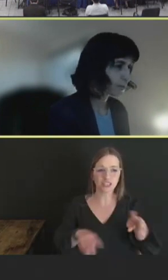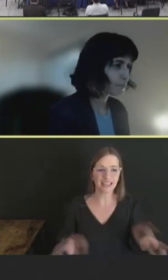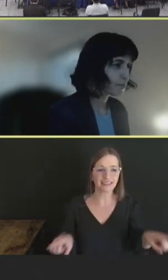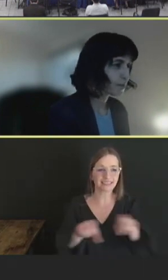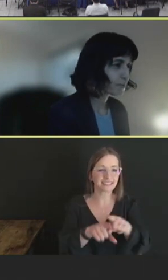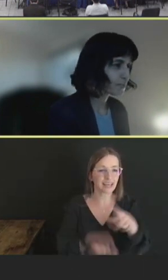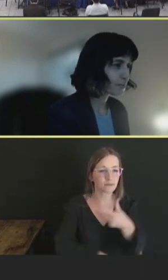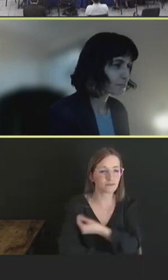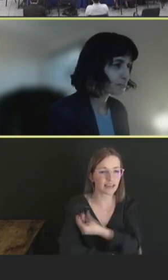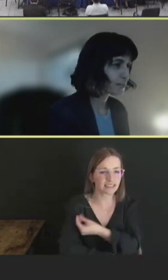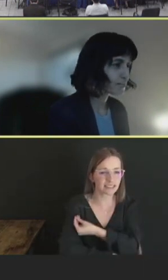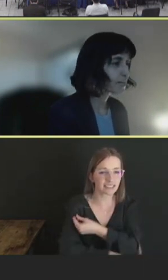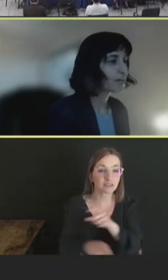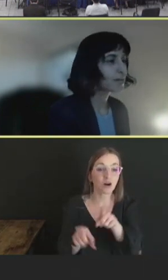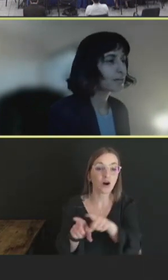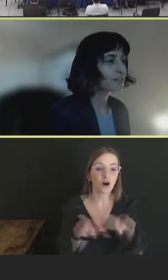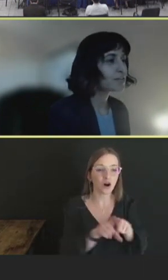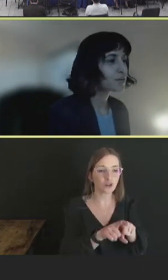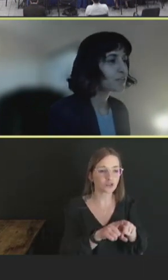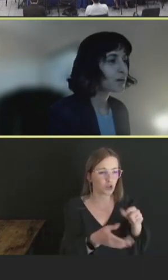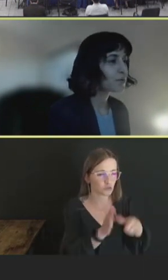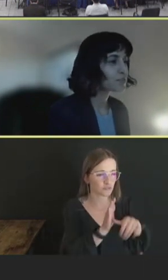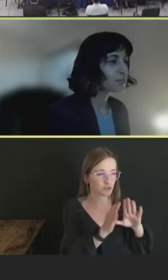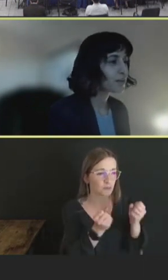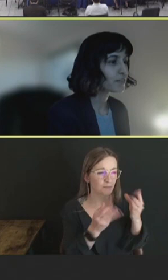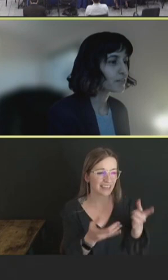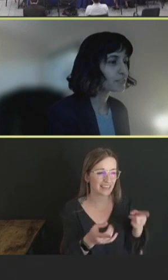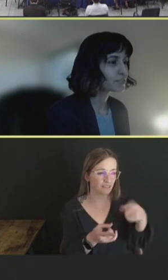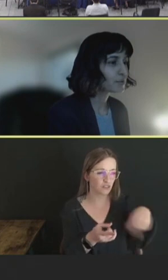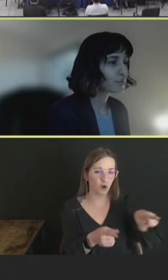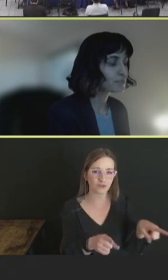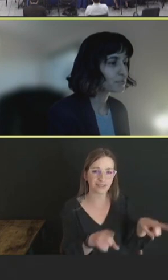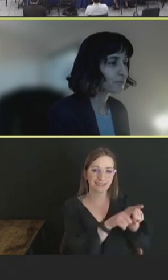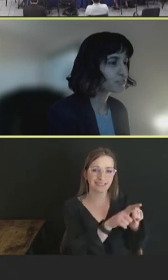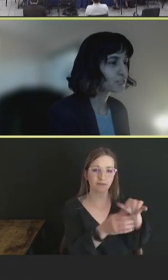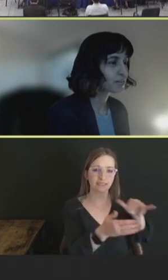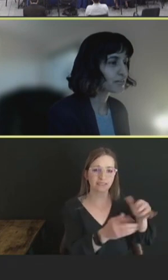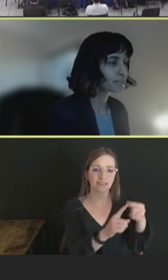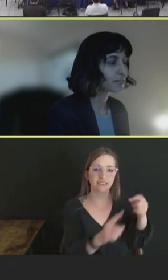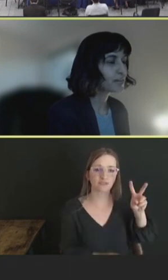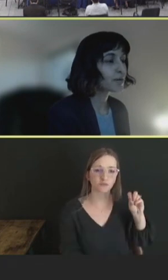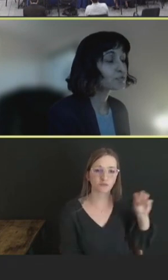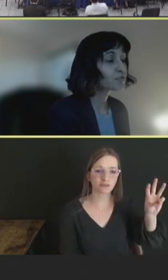many of the same studies. They noted that most of the evidence from observational studies comes from